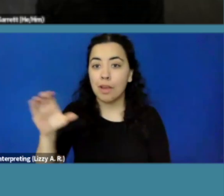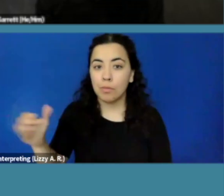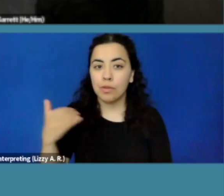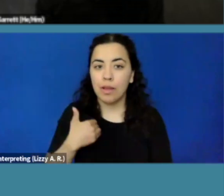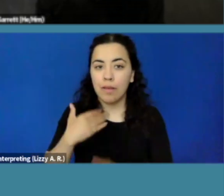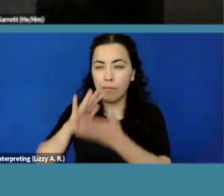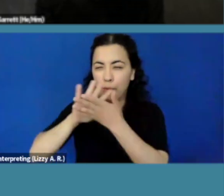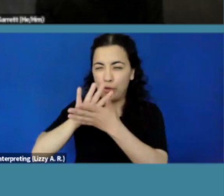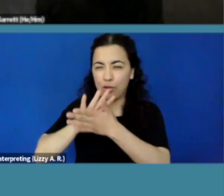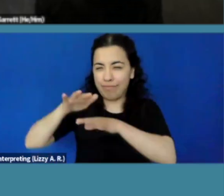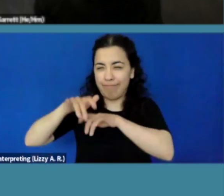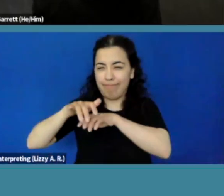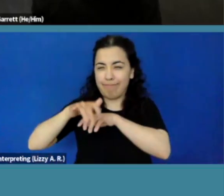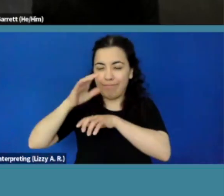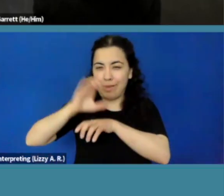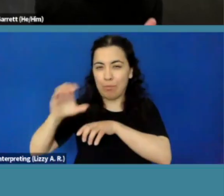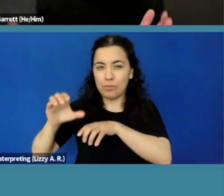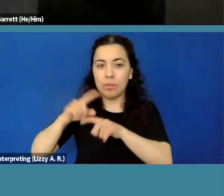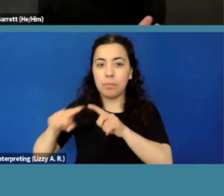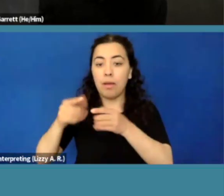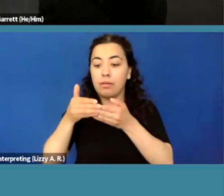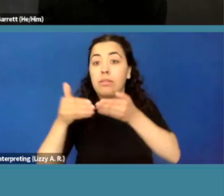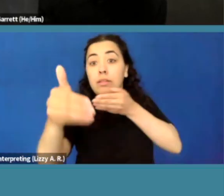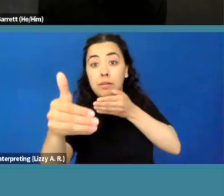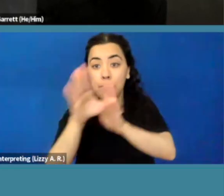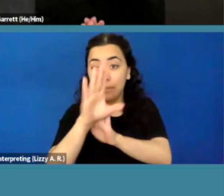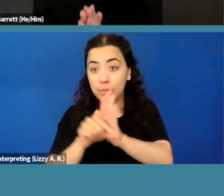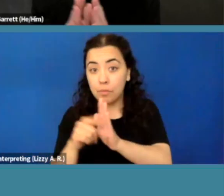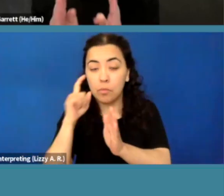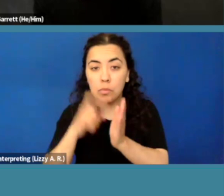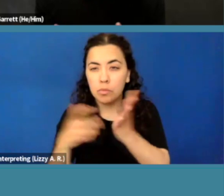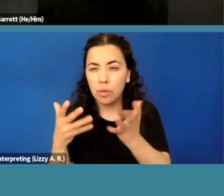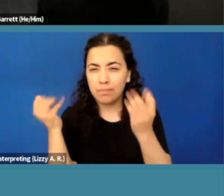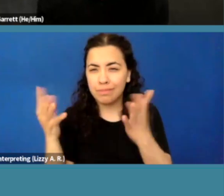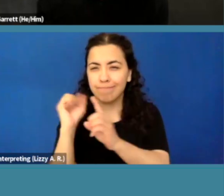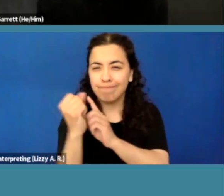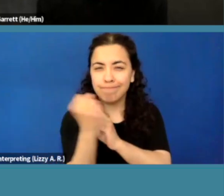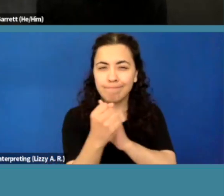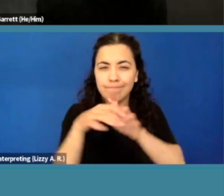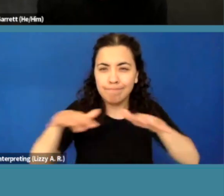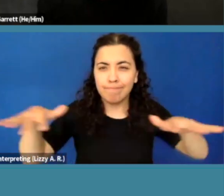you see multiple scenarios of in one venue. The middle screen shows the presenter.